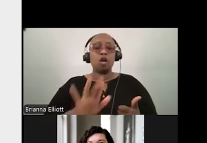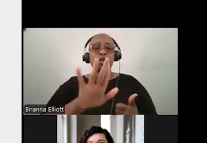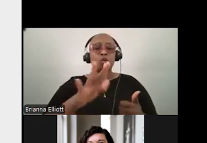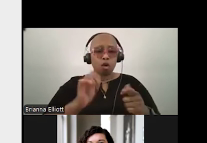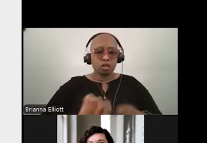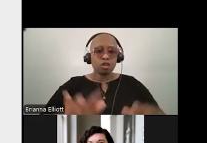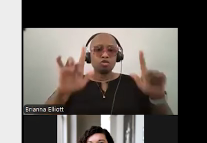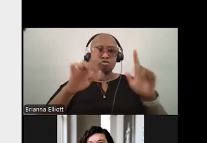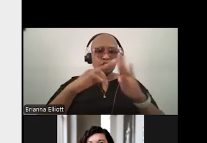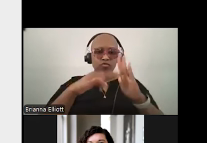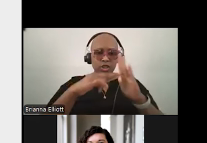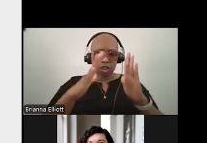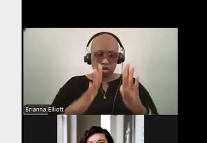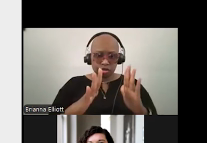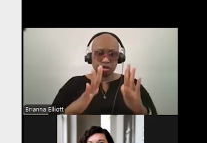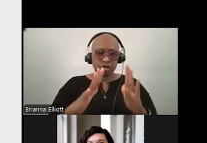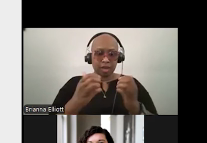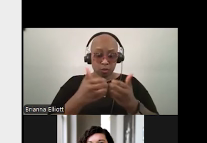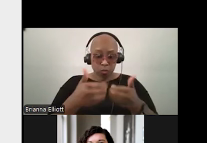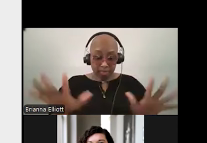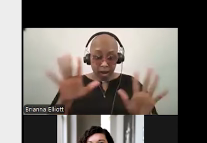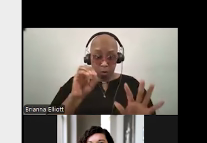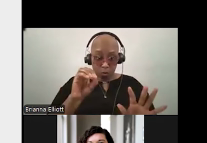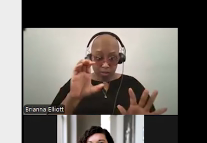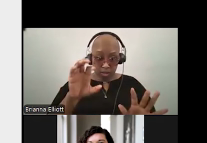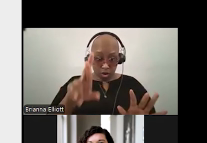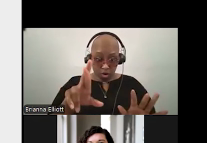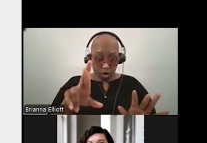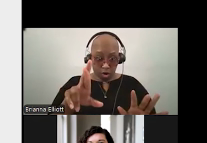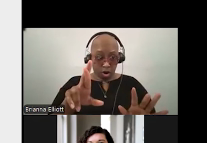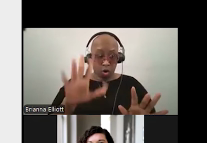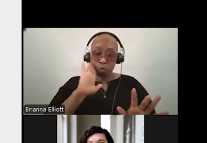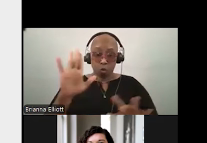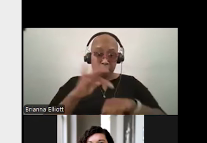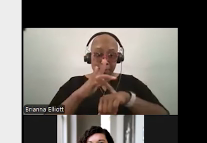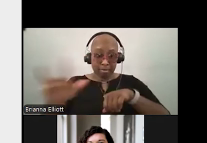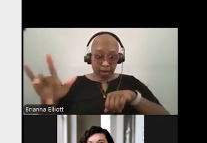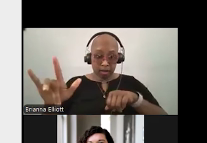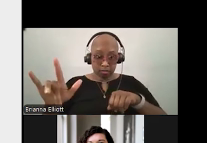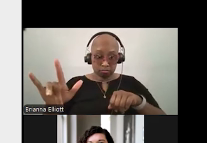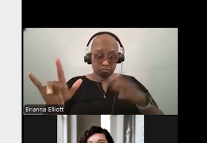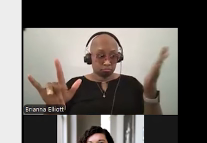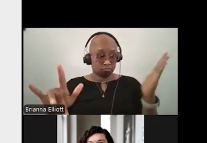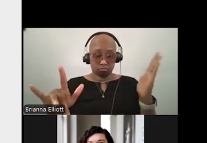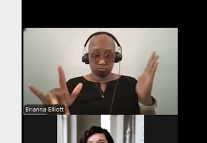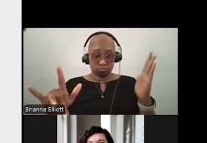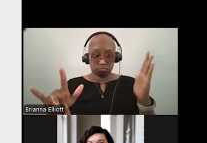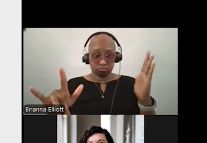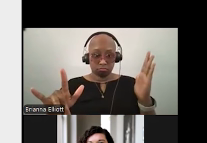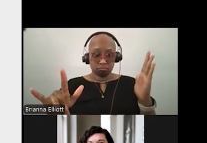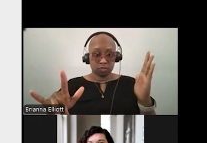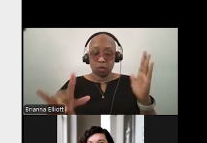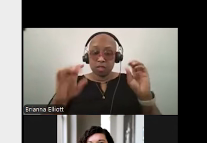you that that document says blank nothing in it you cannot read it this is really with PDFs can't